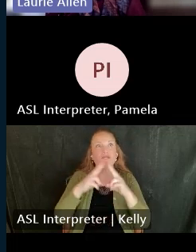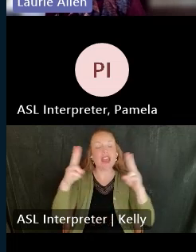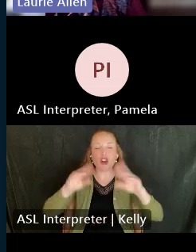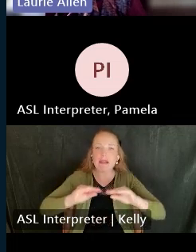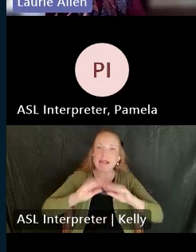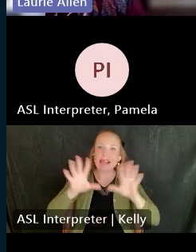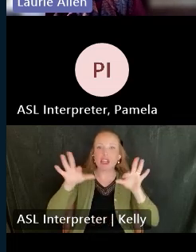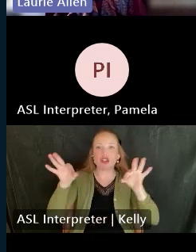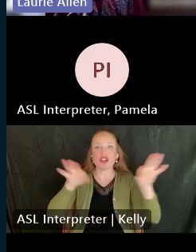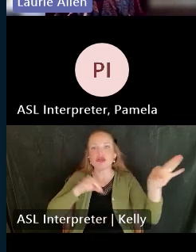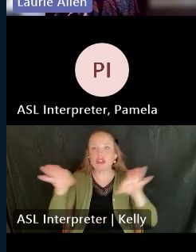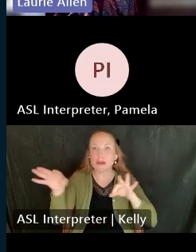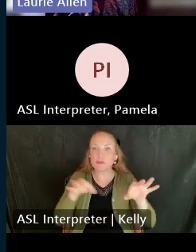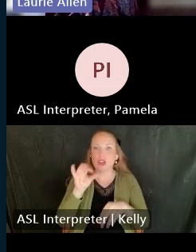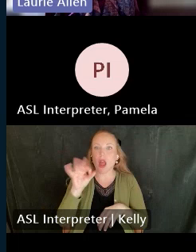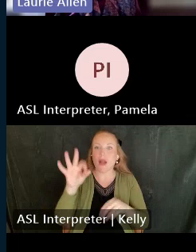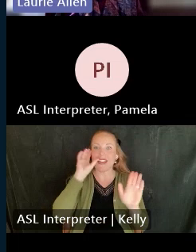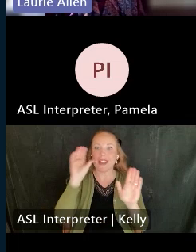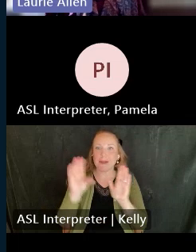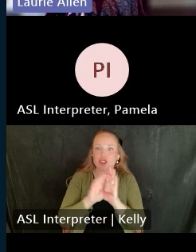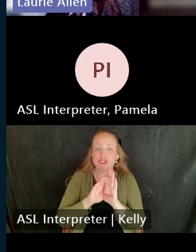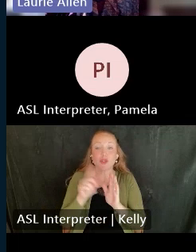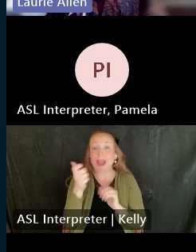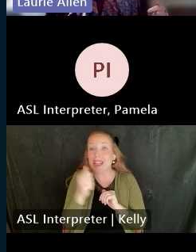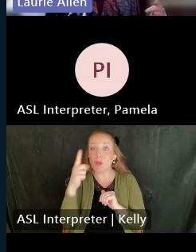So now everyone is included in this art experience.